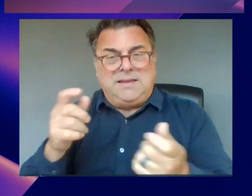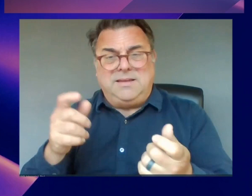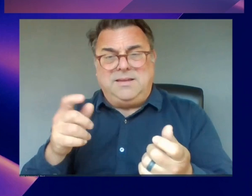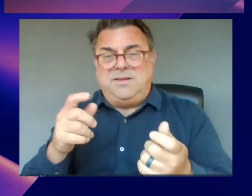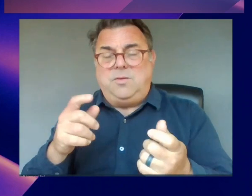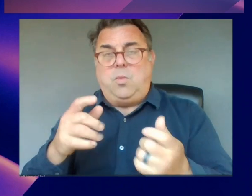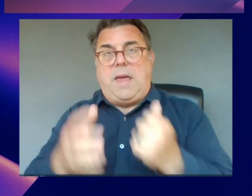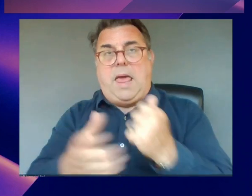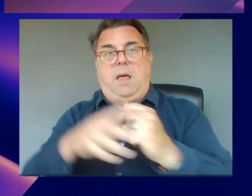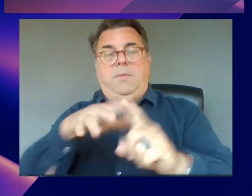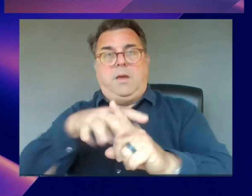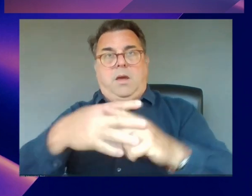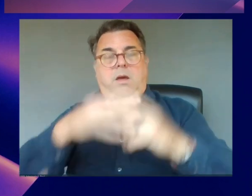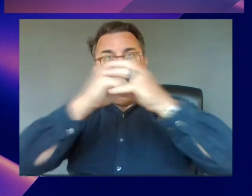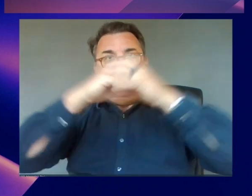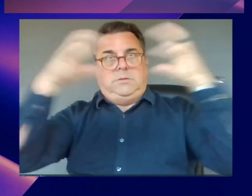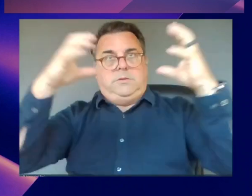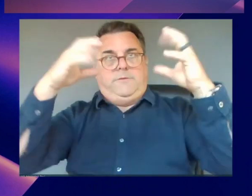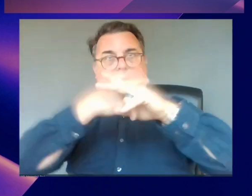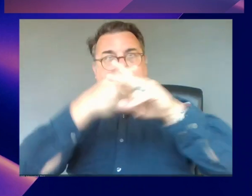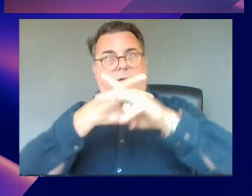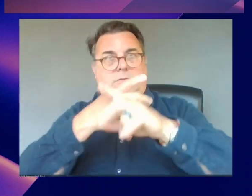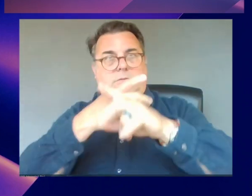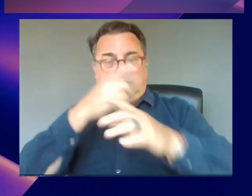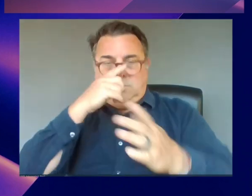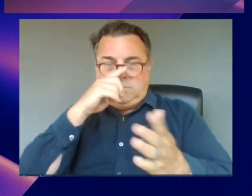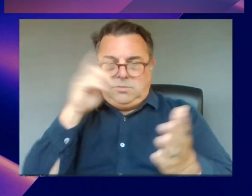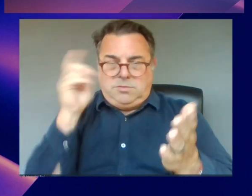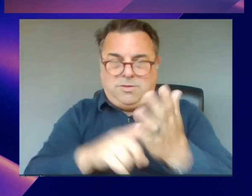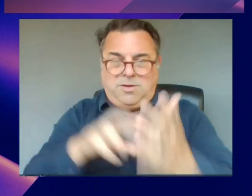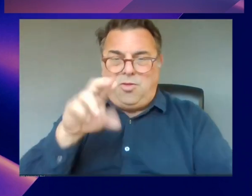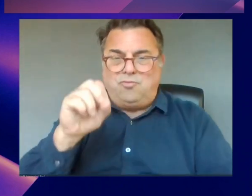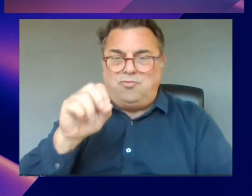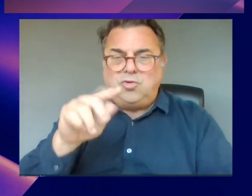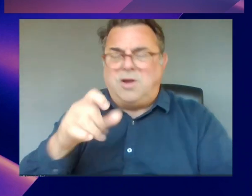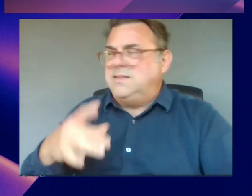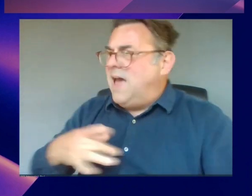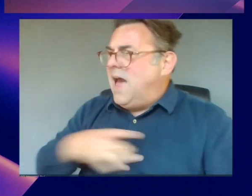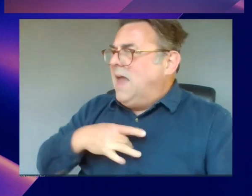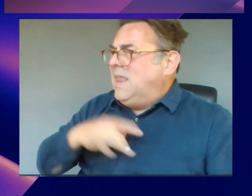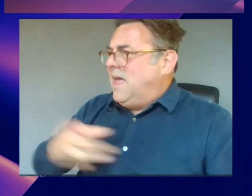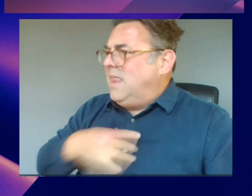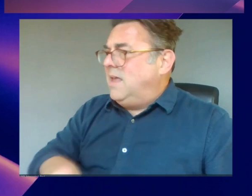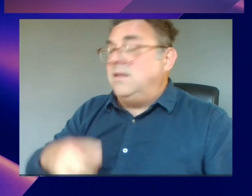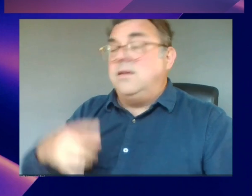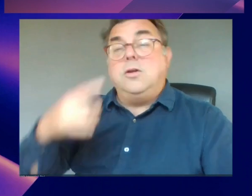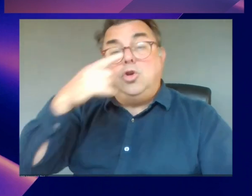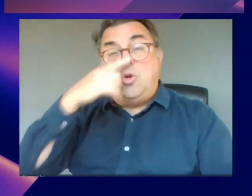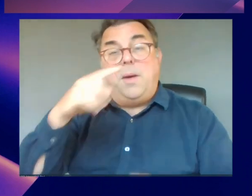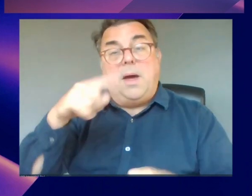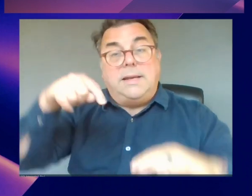give the root cause and help out a lot more with information. I like that. So if you don't mind, let's kind of dive deep into what this means.